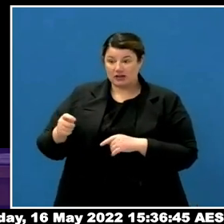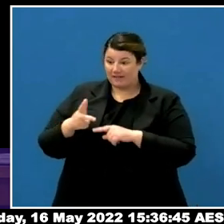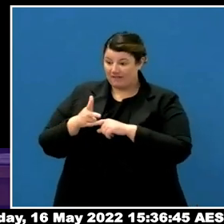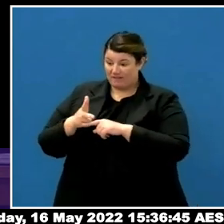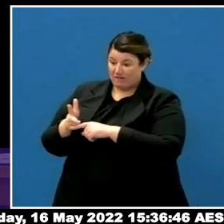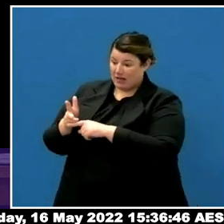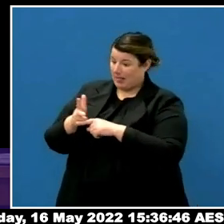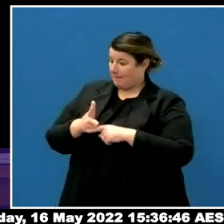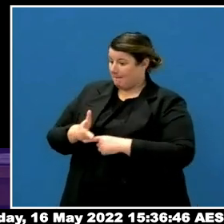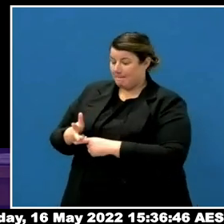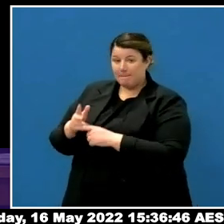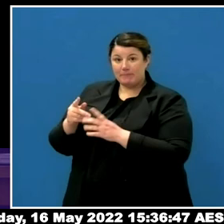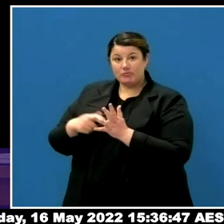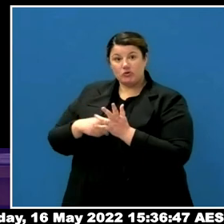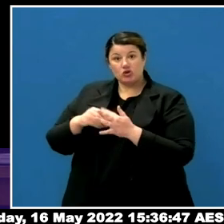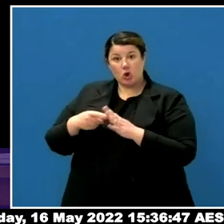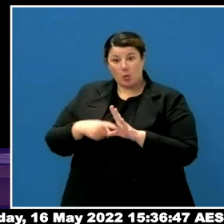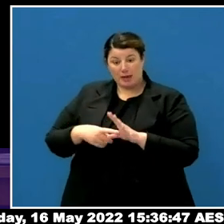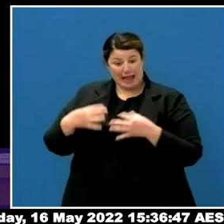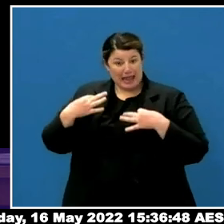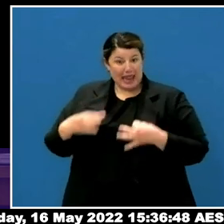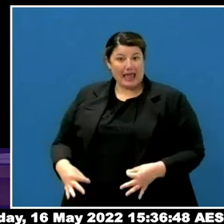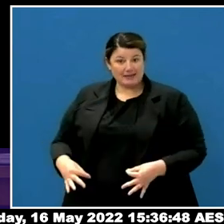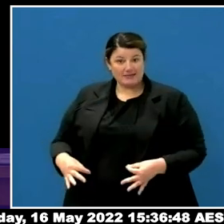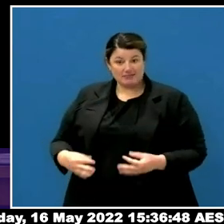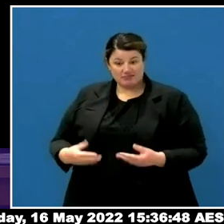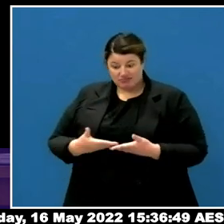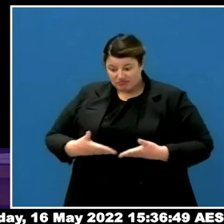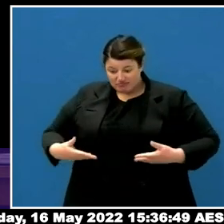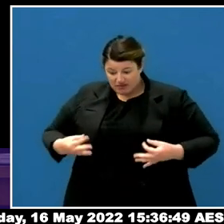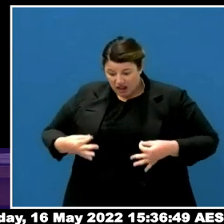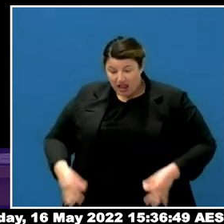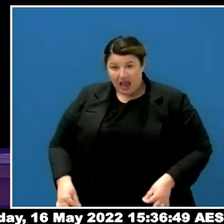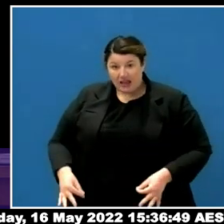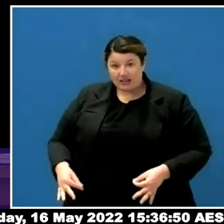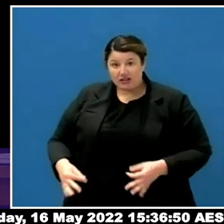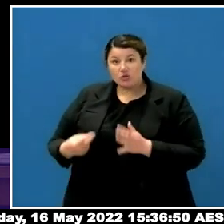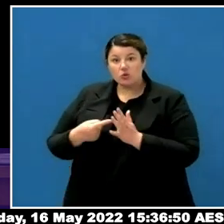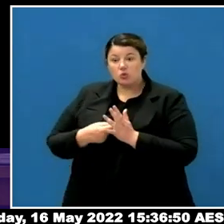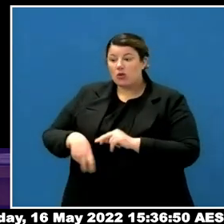semi naked in a public toilet over the top of the cubicle. Correct. MR FOGARTY: That was one of the charges?